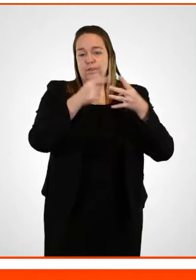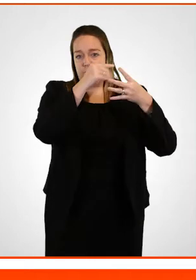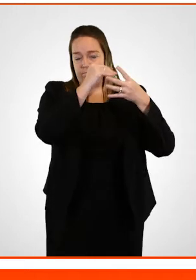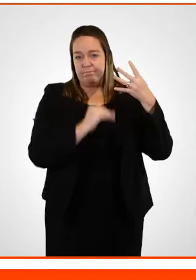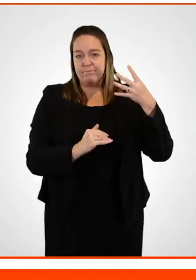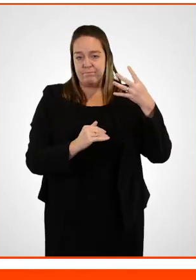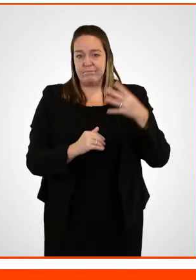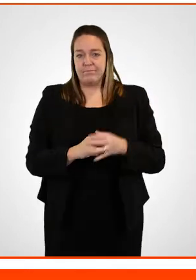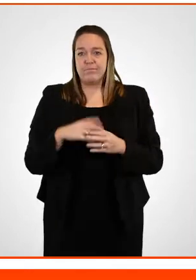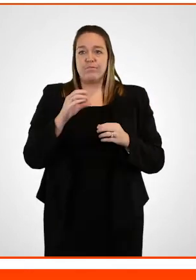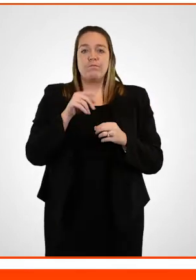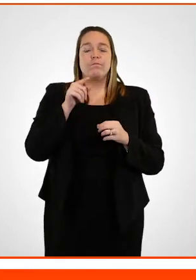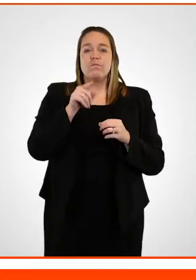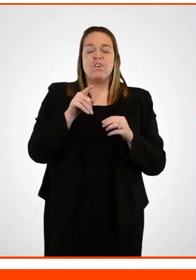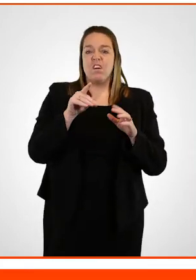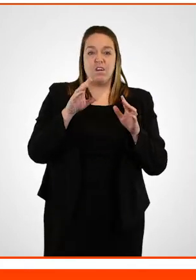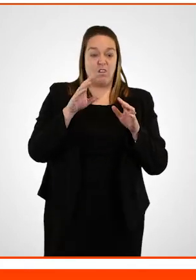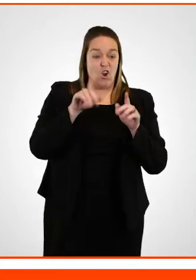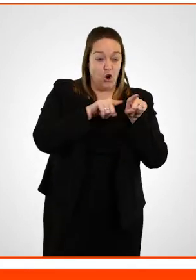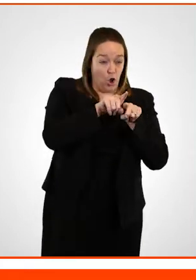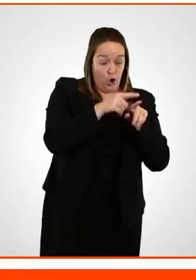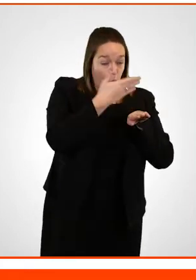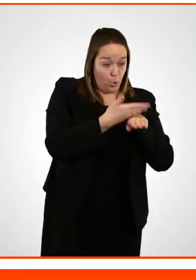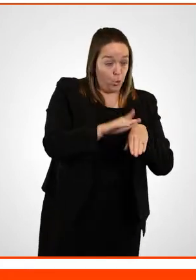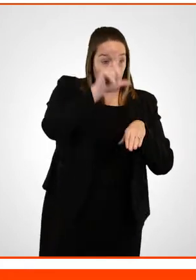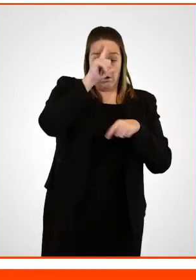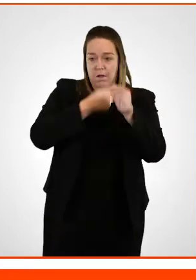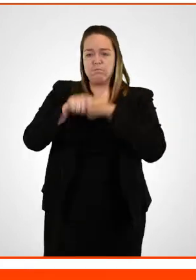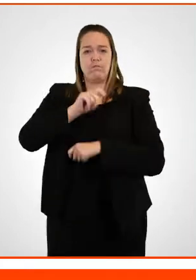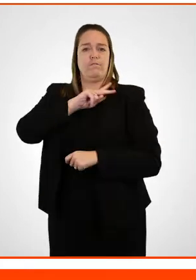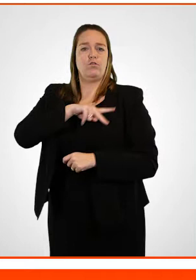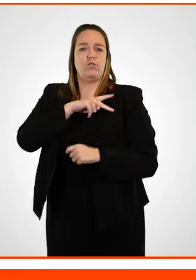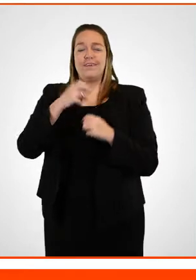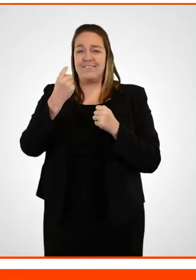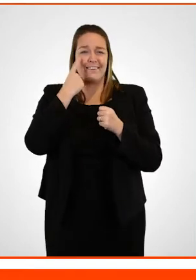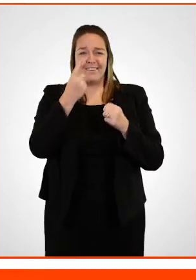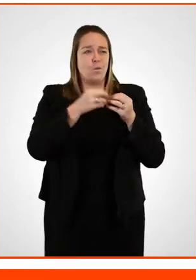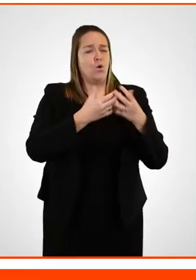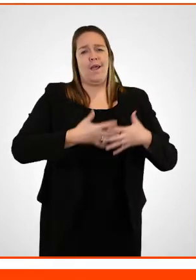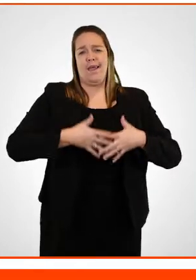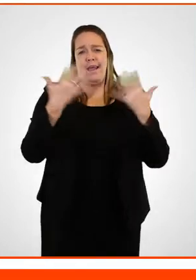from being a novice to proficient and we really see this in almost any skill.